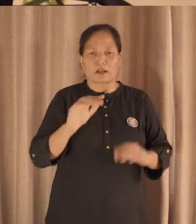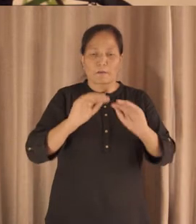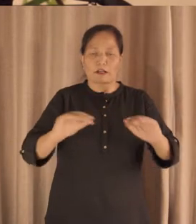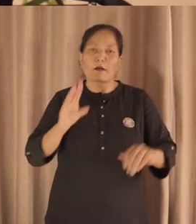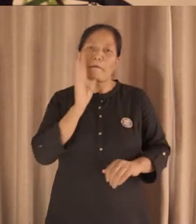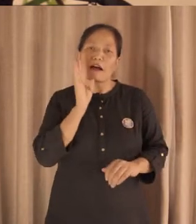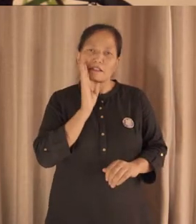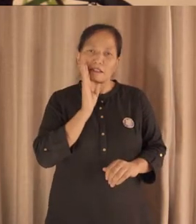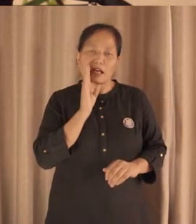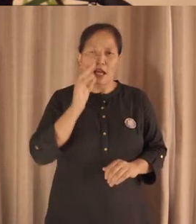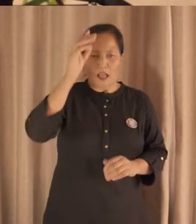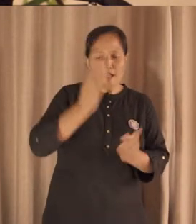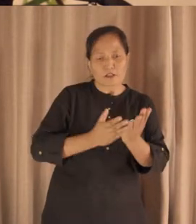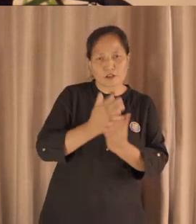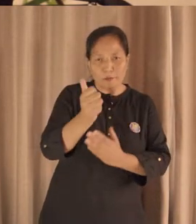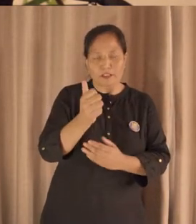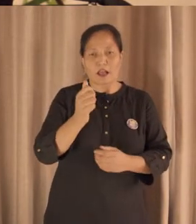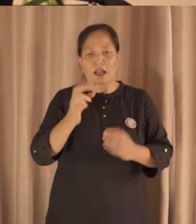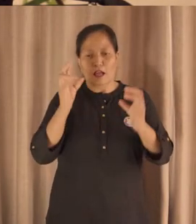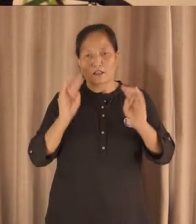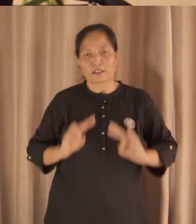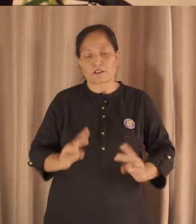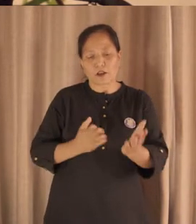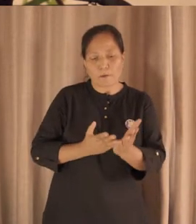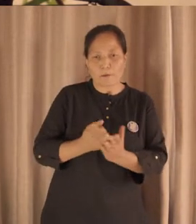it sets become weaker. B: It was also secluded.